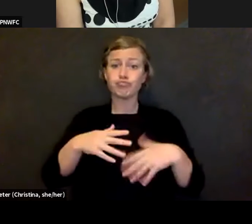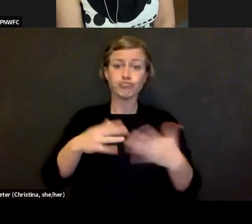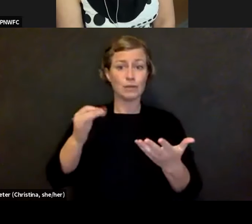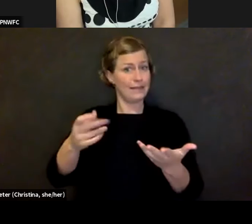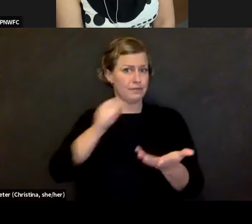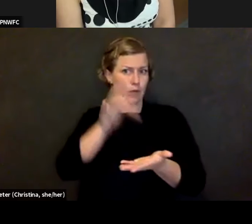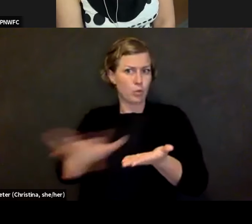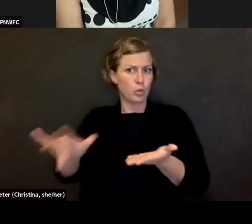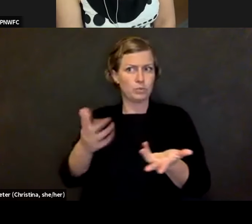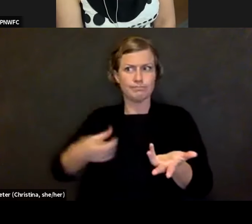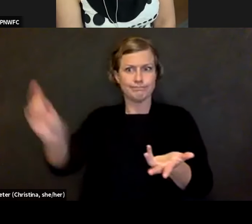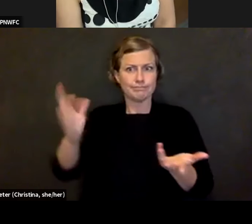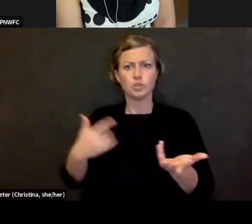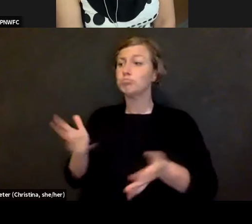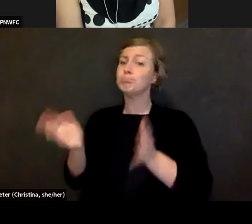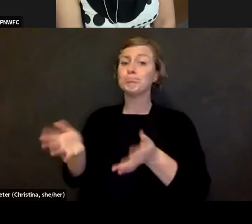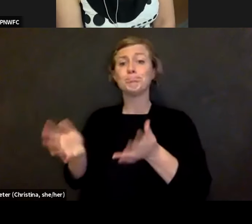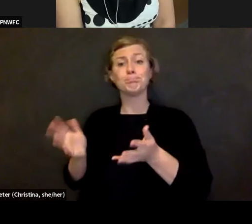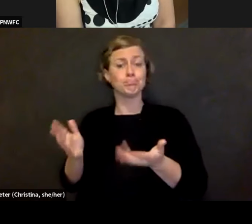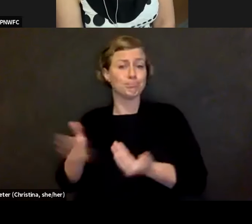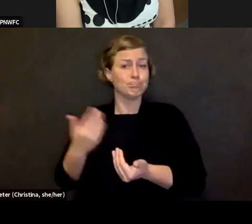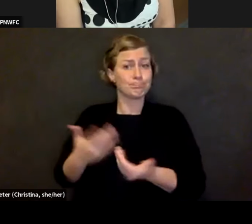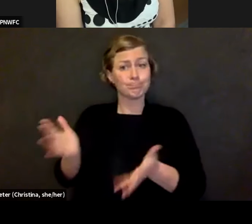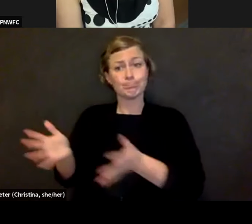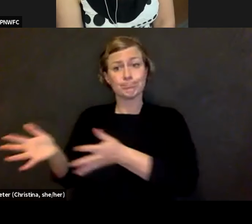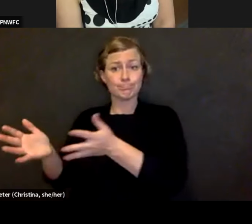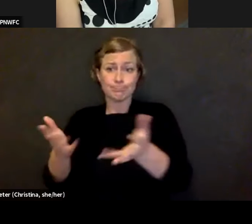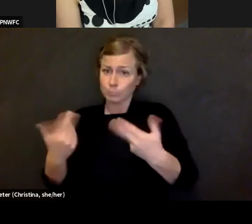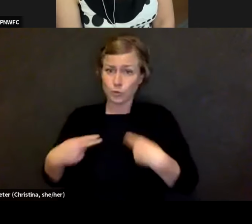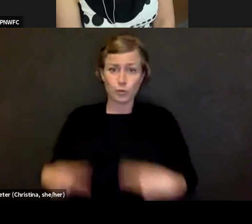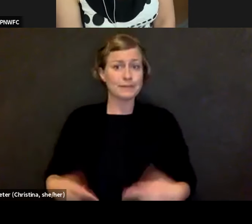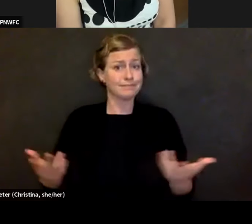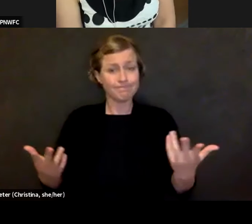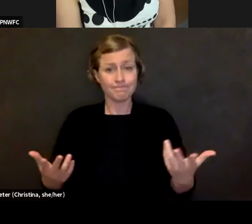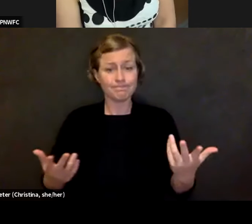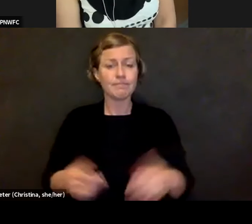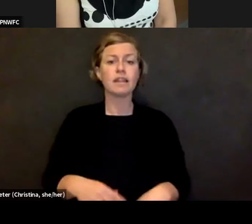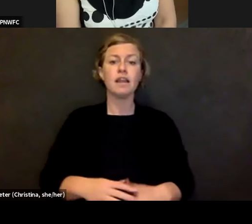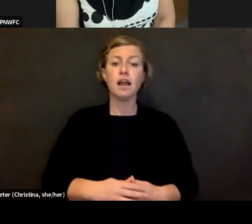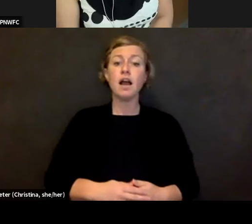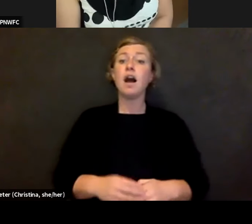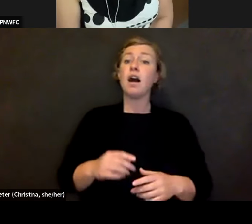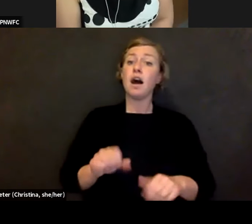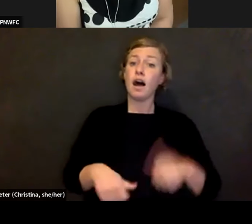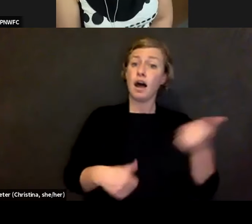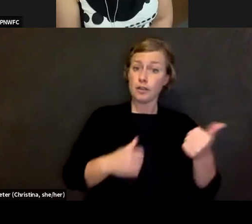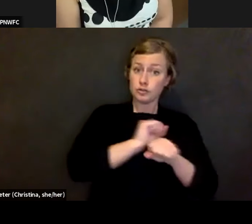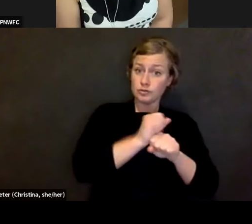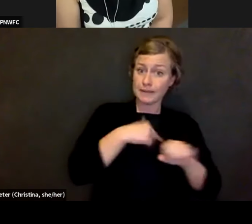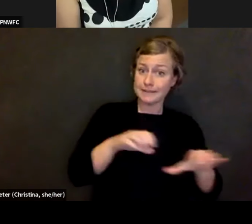houseless peoples, they're humans also. They're more than happy to stand there and talk to you if you're not going to be rude